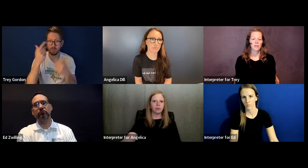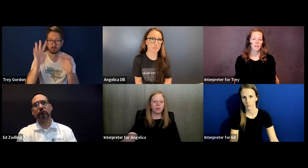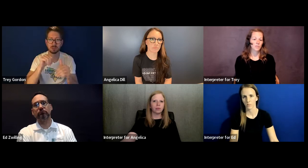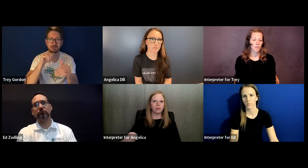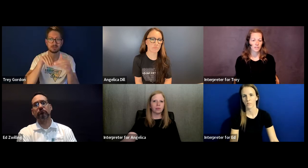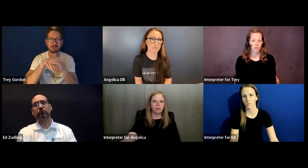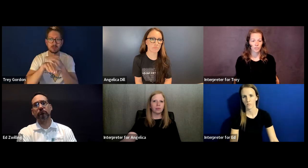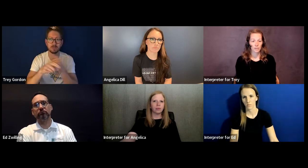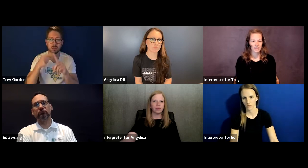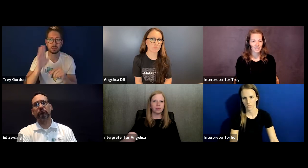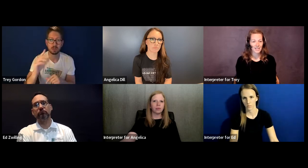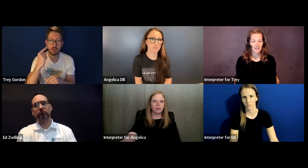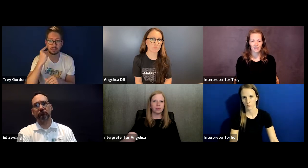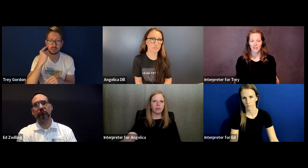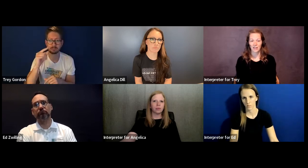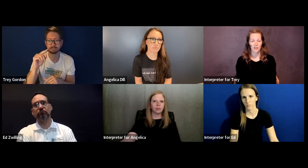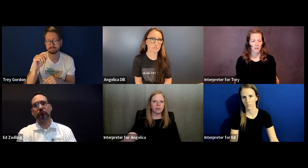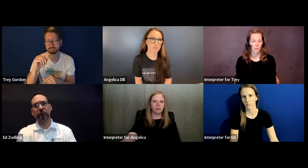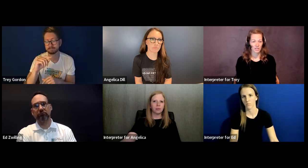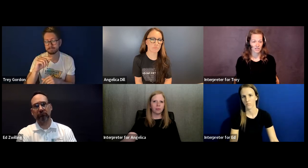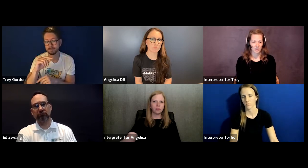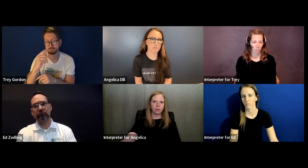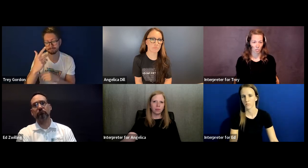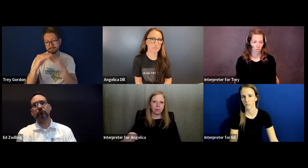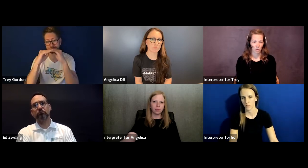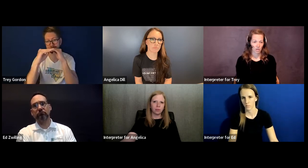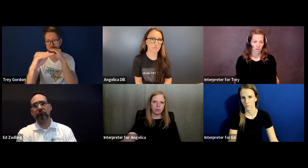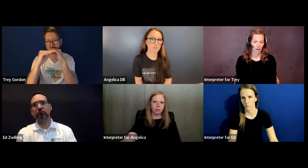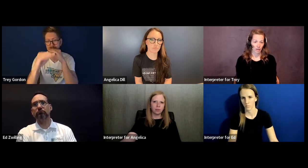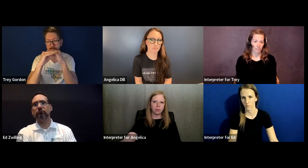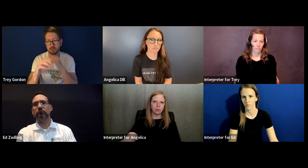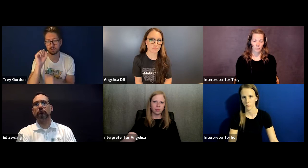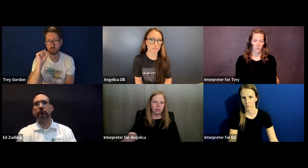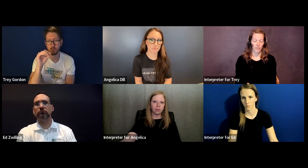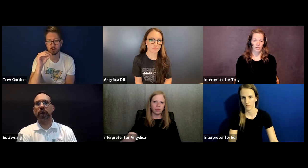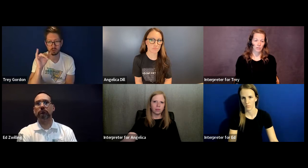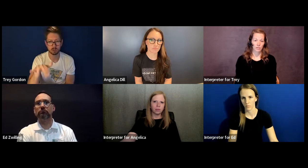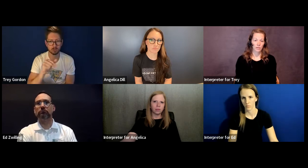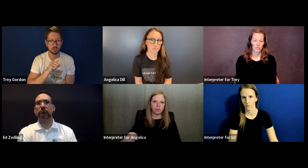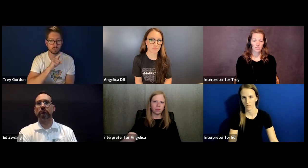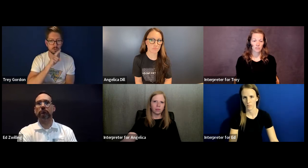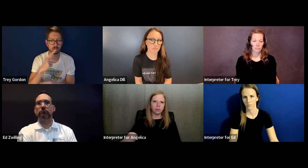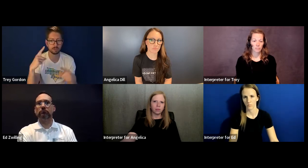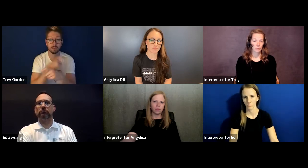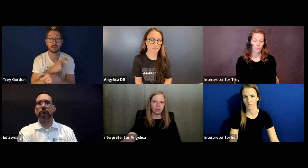it was very difficult for them to see and it wasn't accessible um with the the the where their